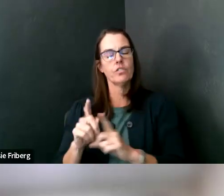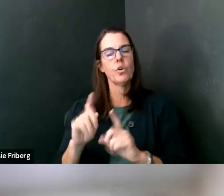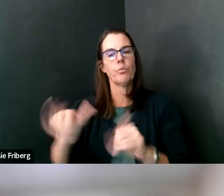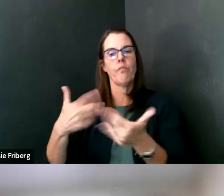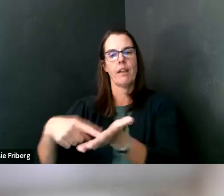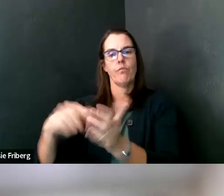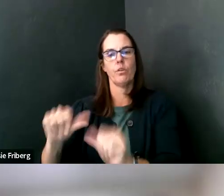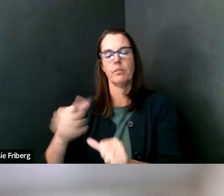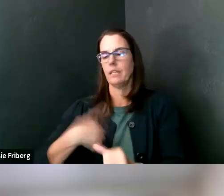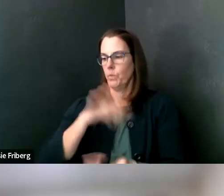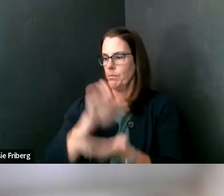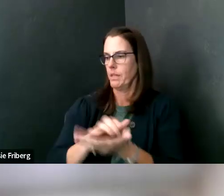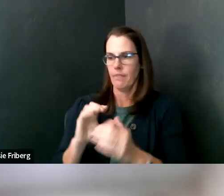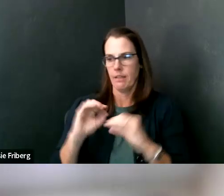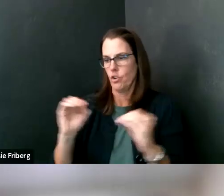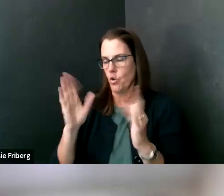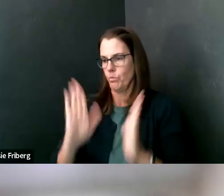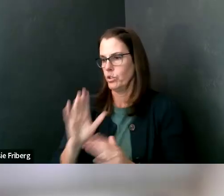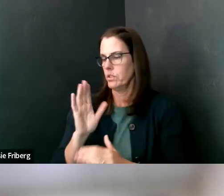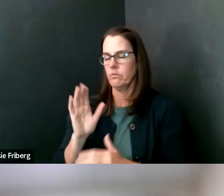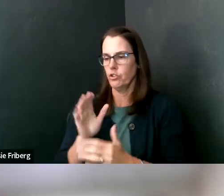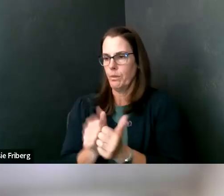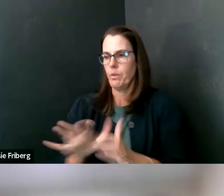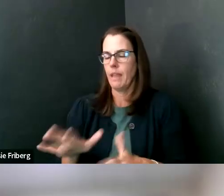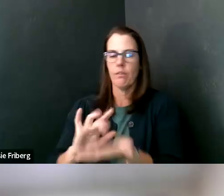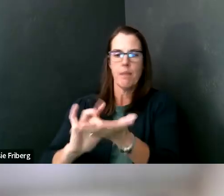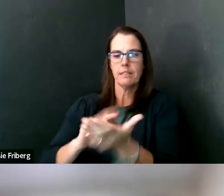We believe that no one should go without the medicines or vaccines they need and are committed